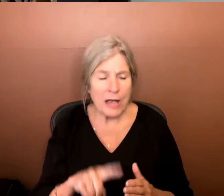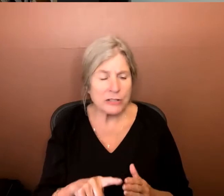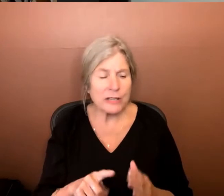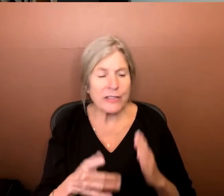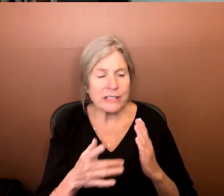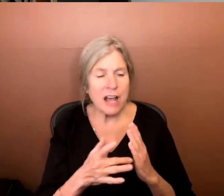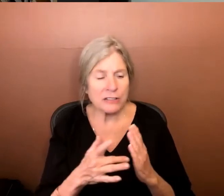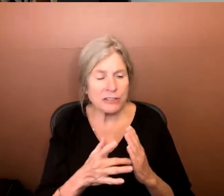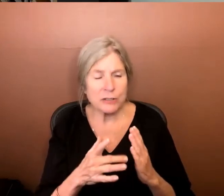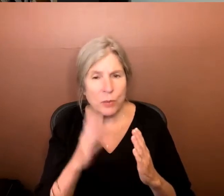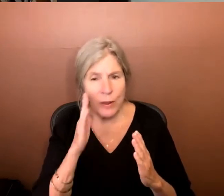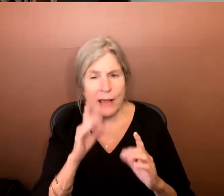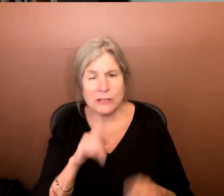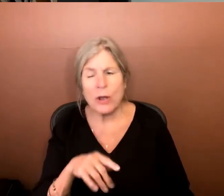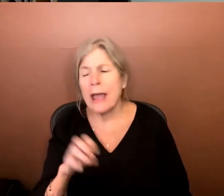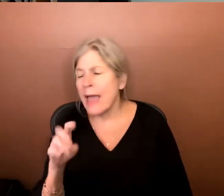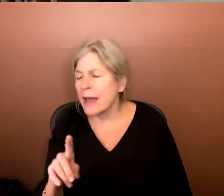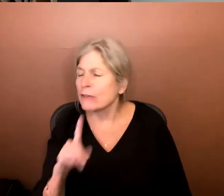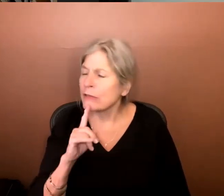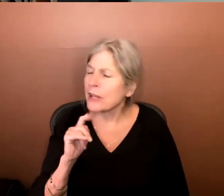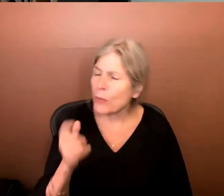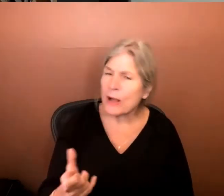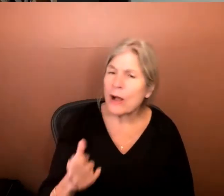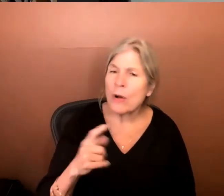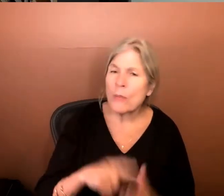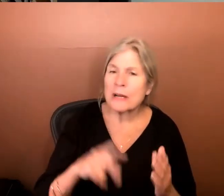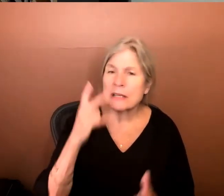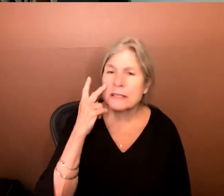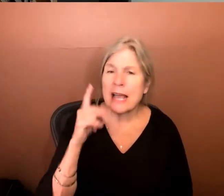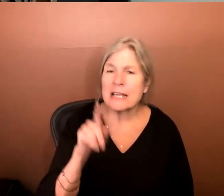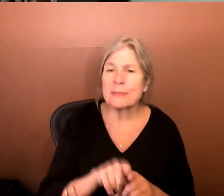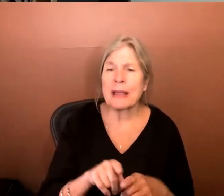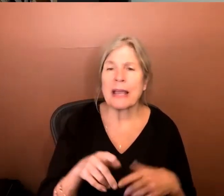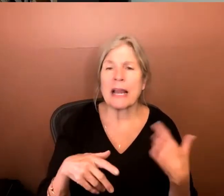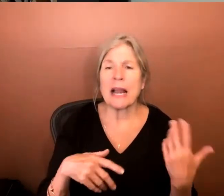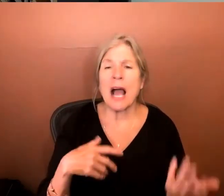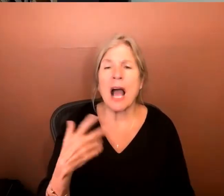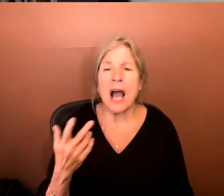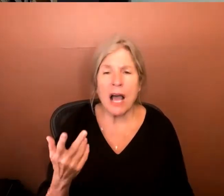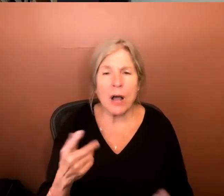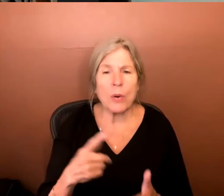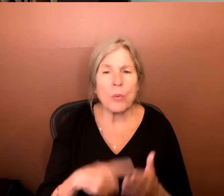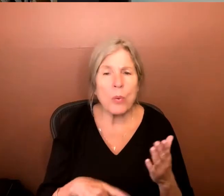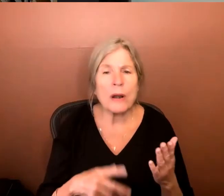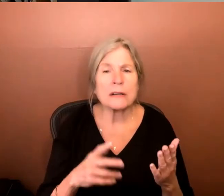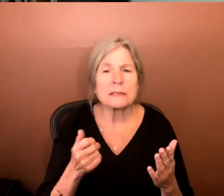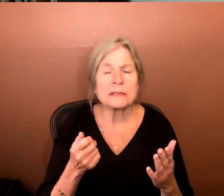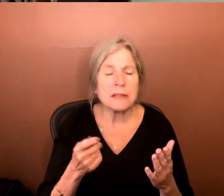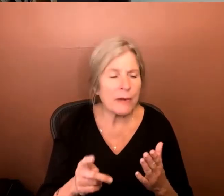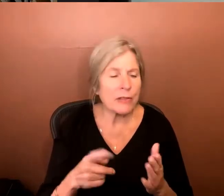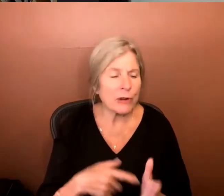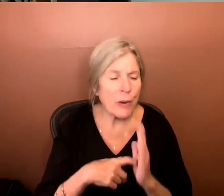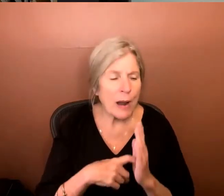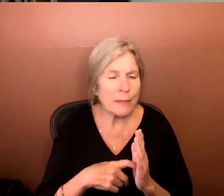answering. Ed, real quick, what are some of the requirements for a